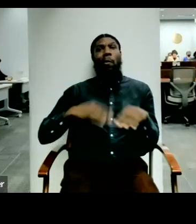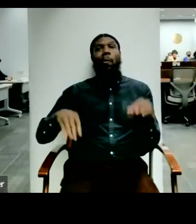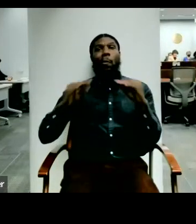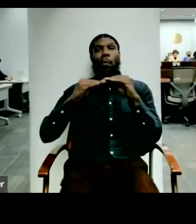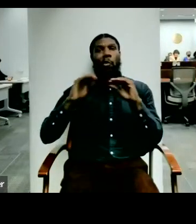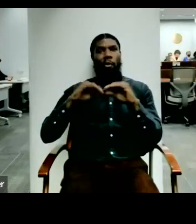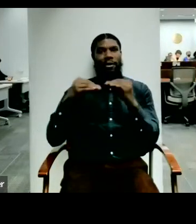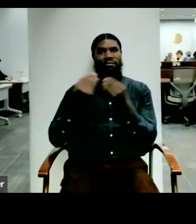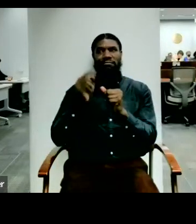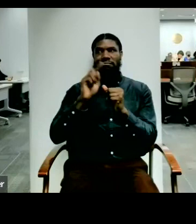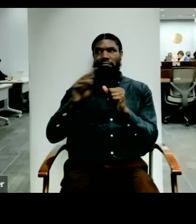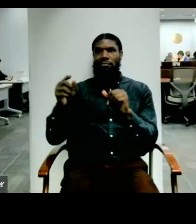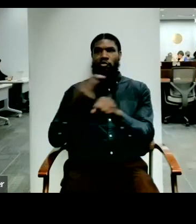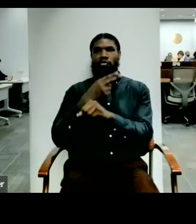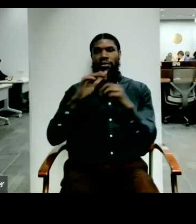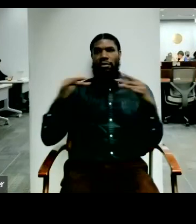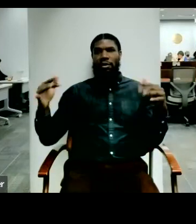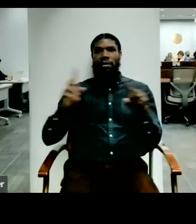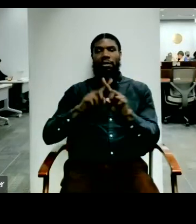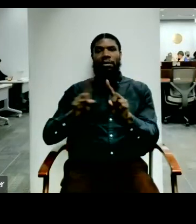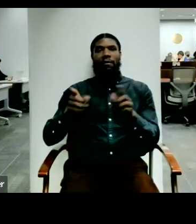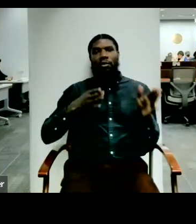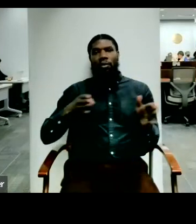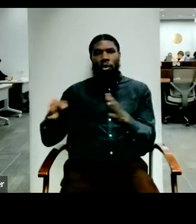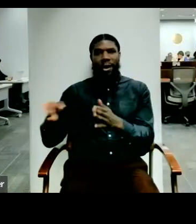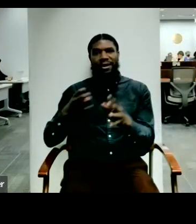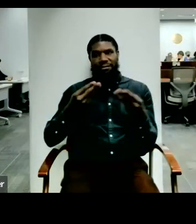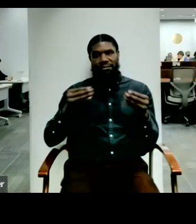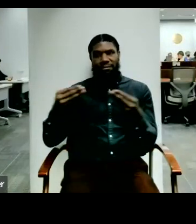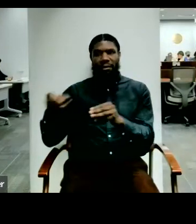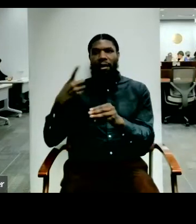that are using a diverse set of ways to bring people into their organizations.